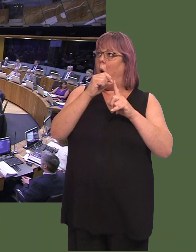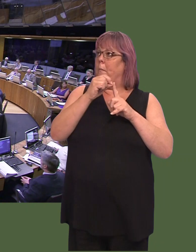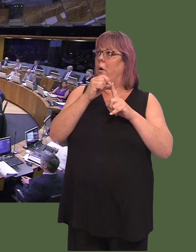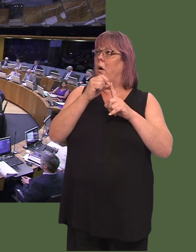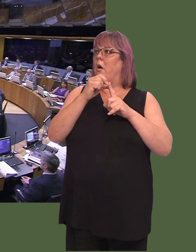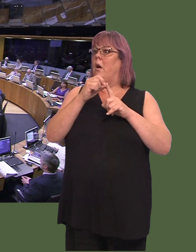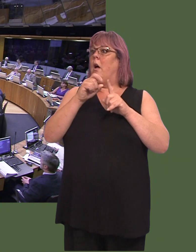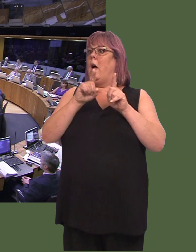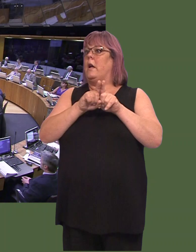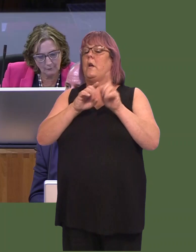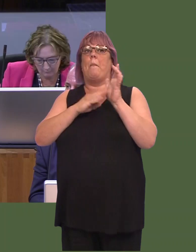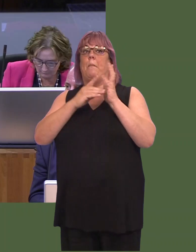and mutuals, that are supporting education.